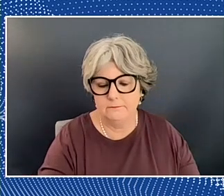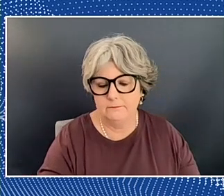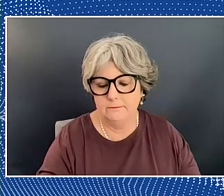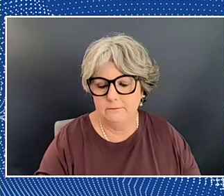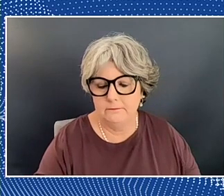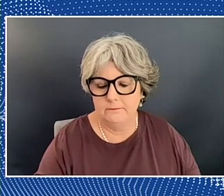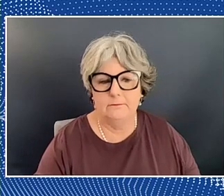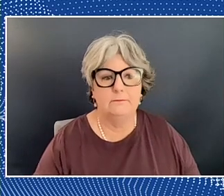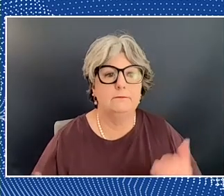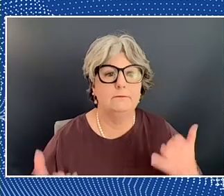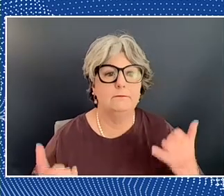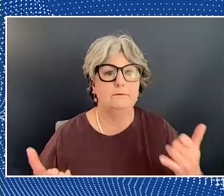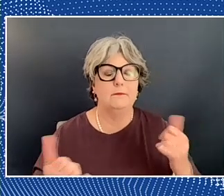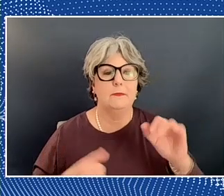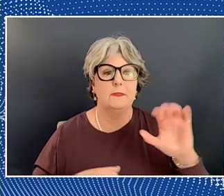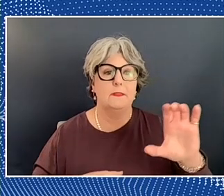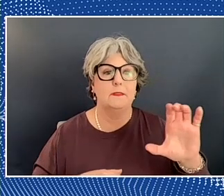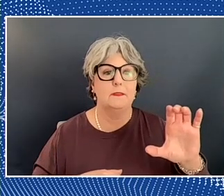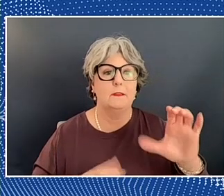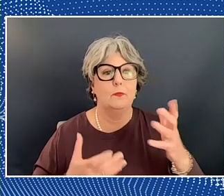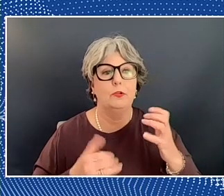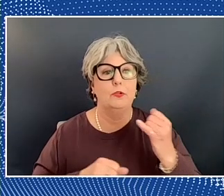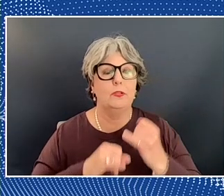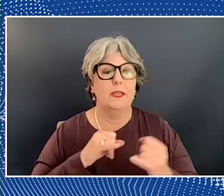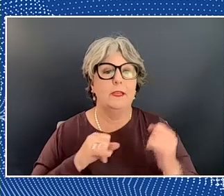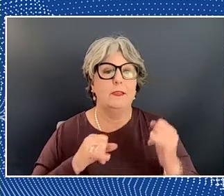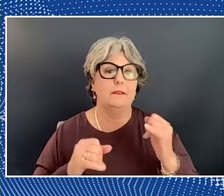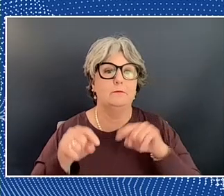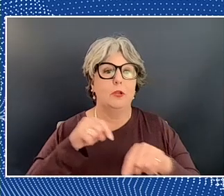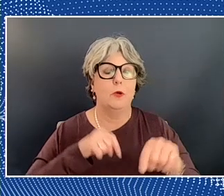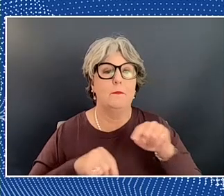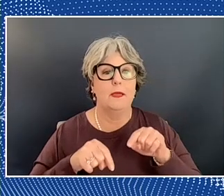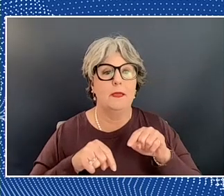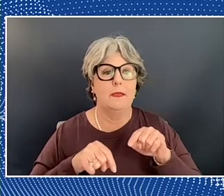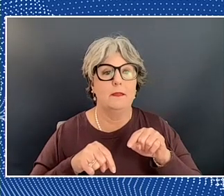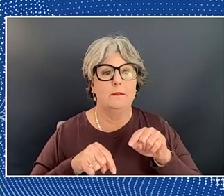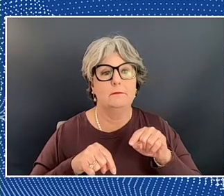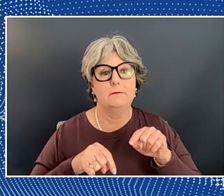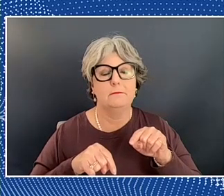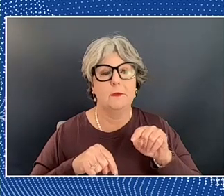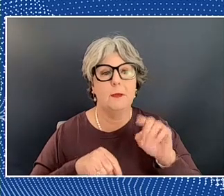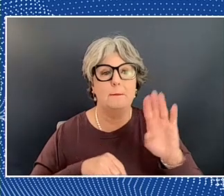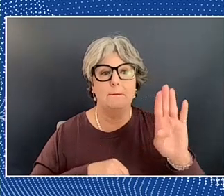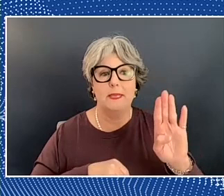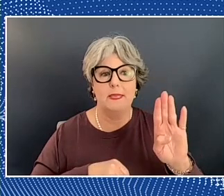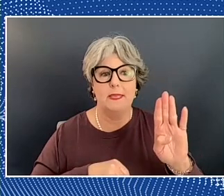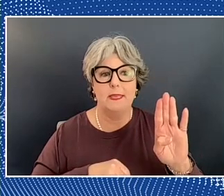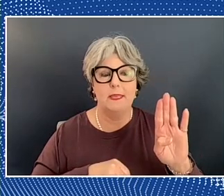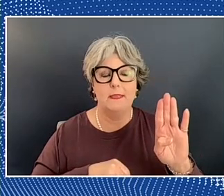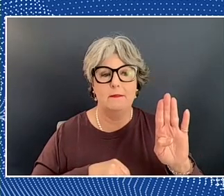C, we'll do one last circle back on B, and then I might make an announcement about